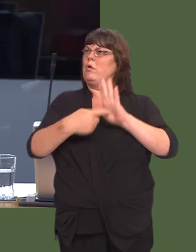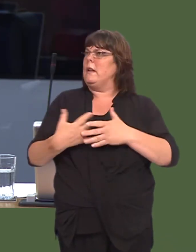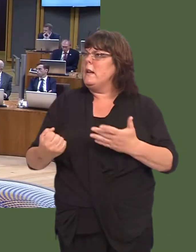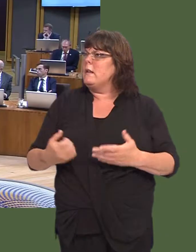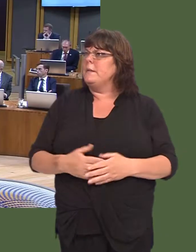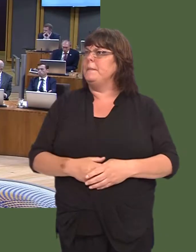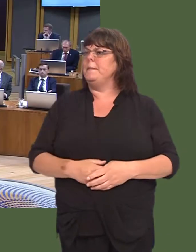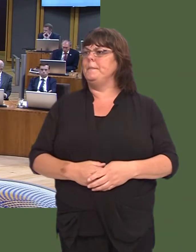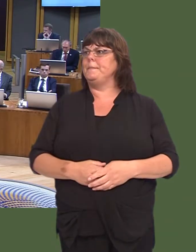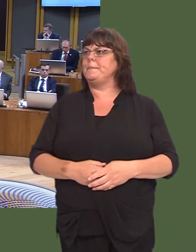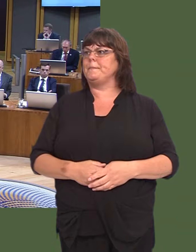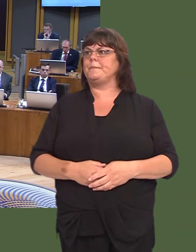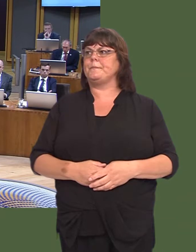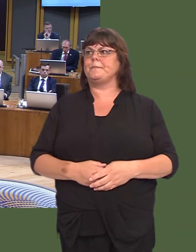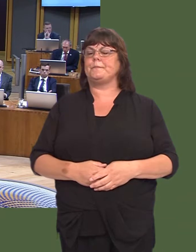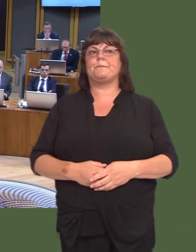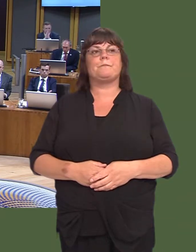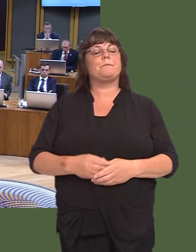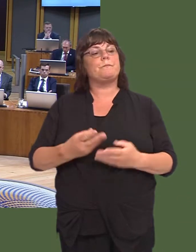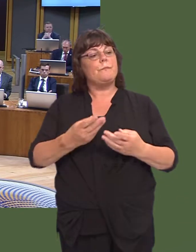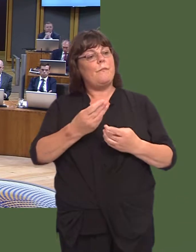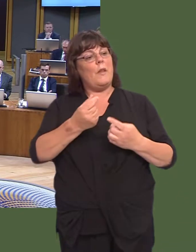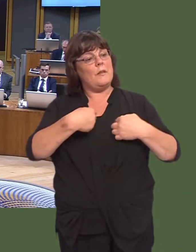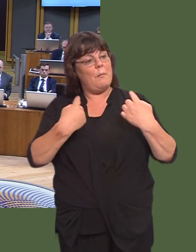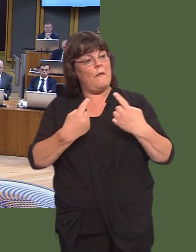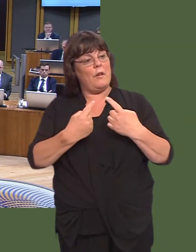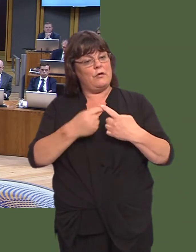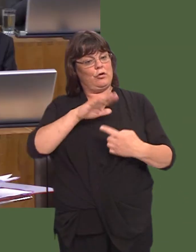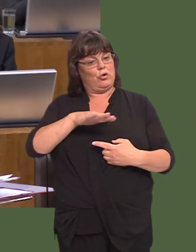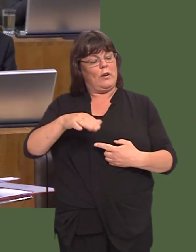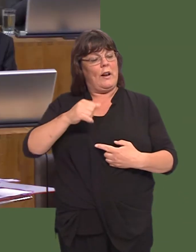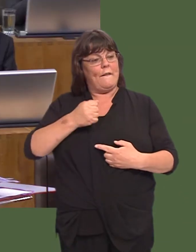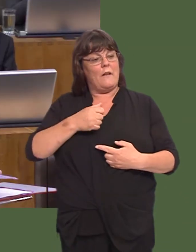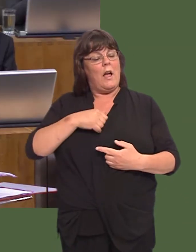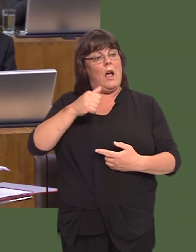Carwyn Jones: Well, some of us do have children, and I have a 16-year-old daughter, so I know